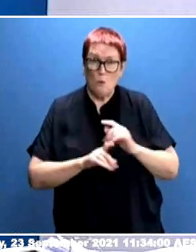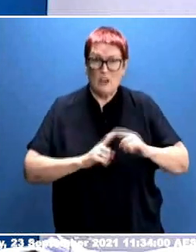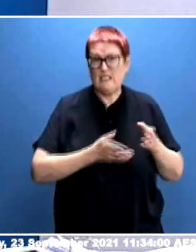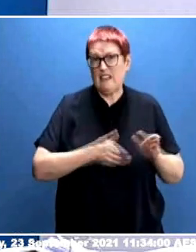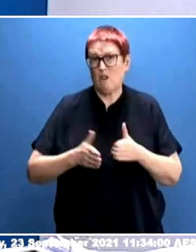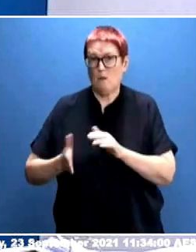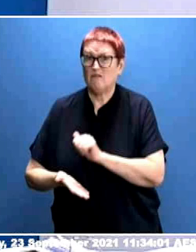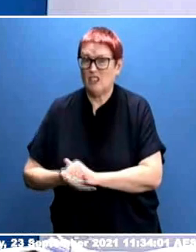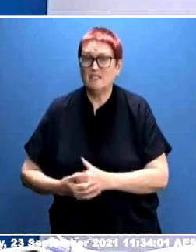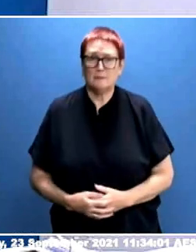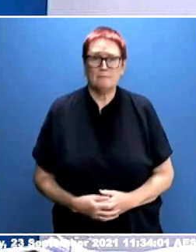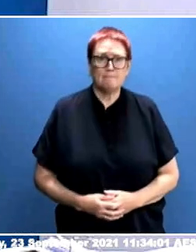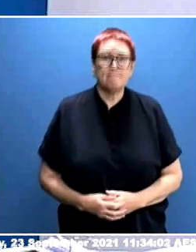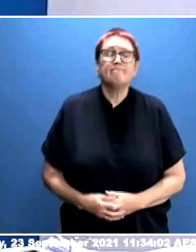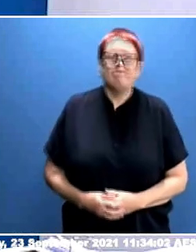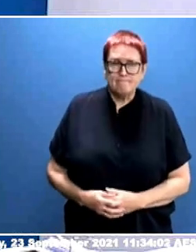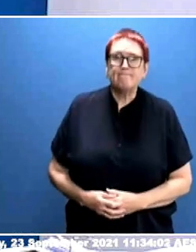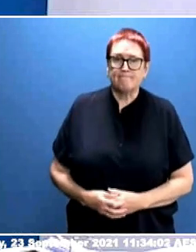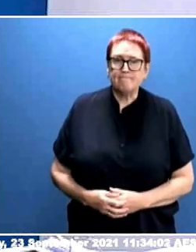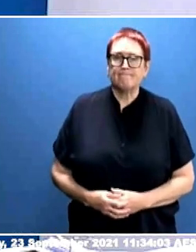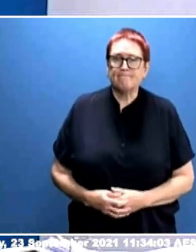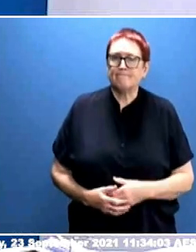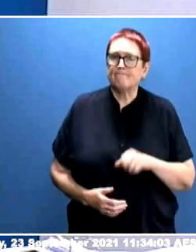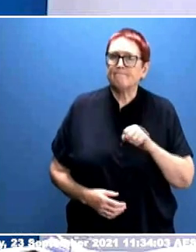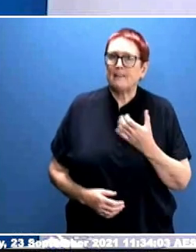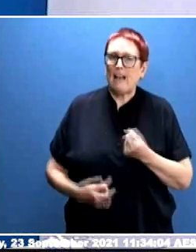As you said, there's a lot of different issues in different parts of the State and I couldn't comment